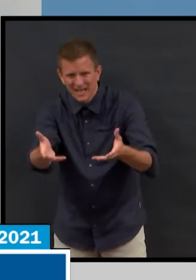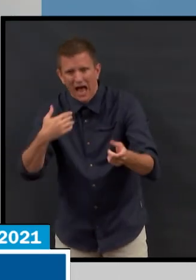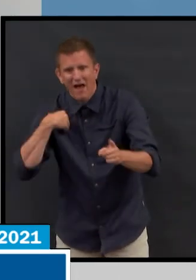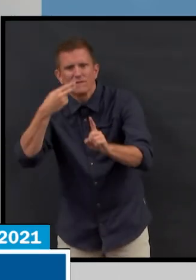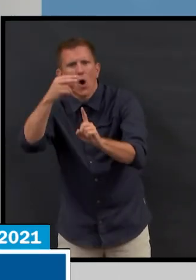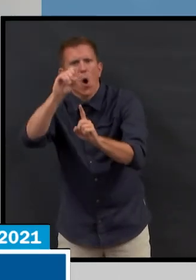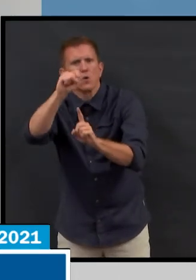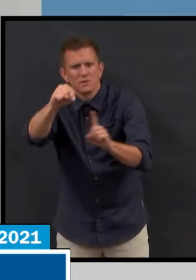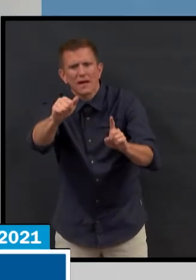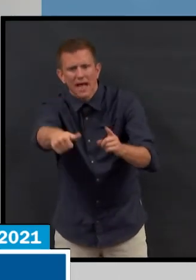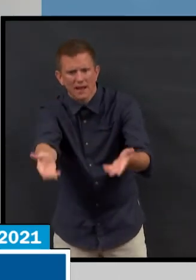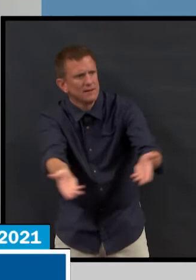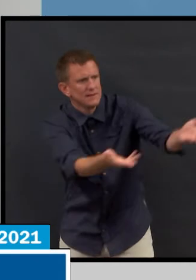hello now you are on mute